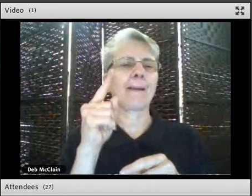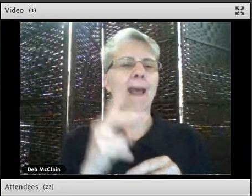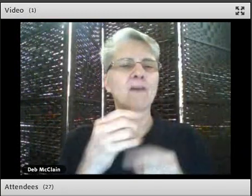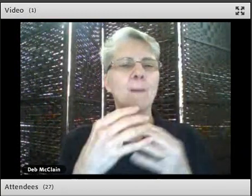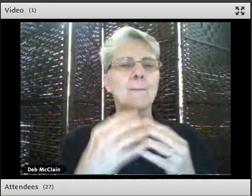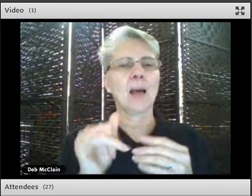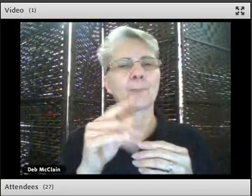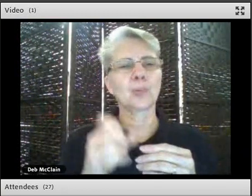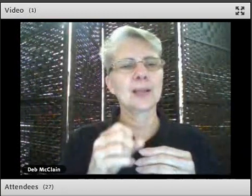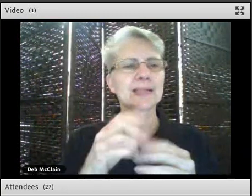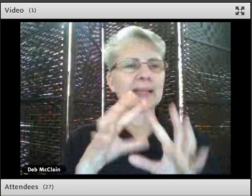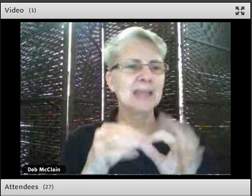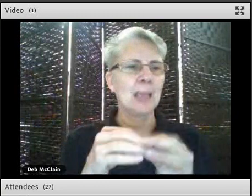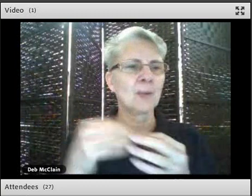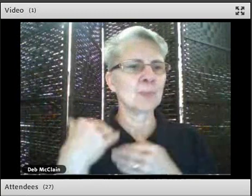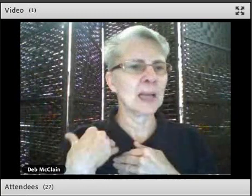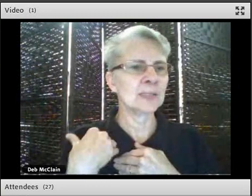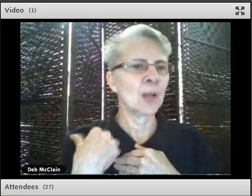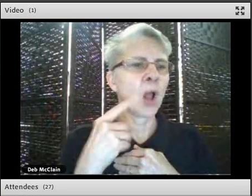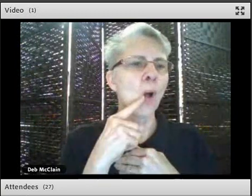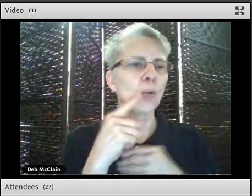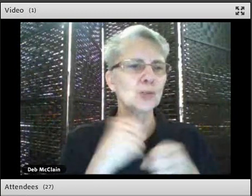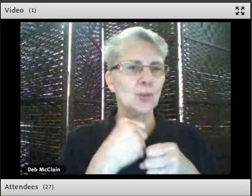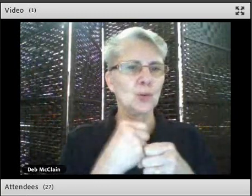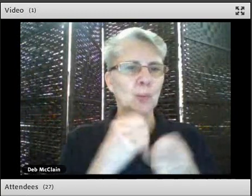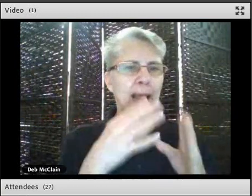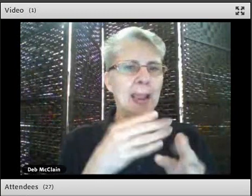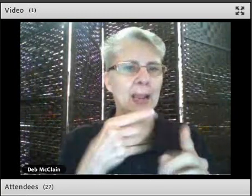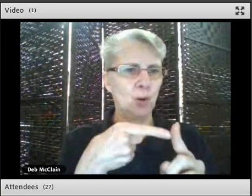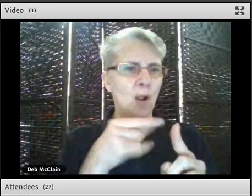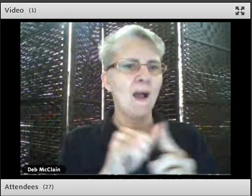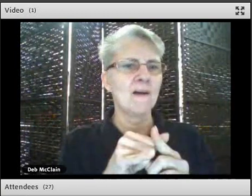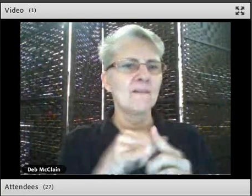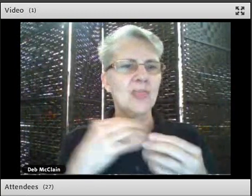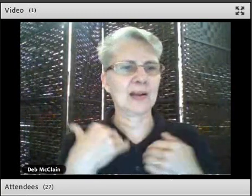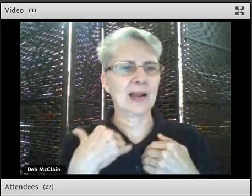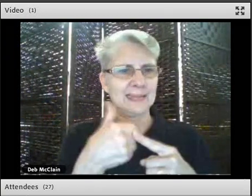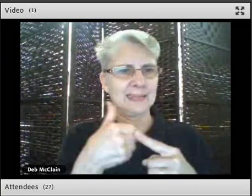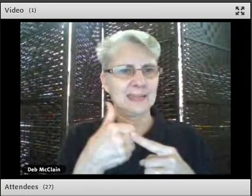We've got "unabridged." We have our "P" copyright date